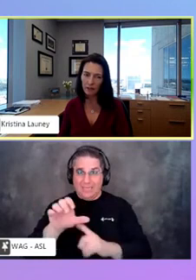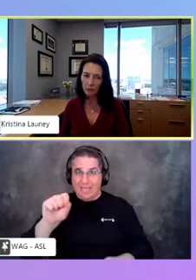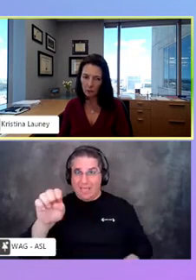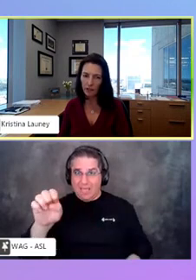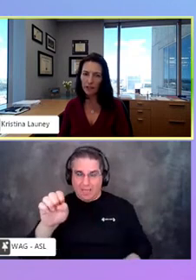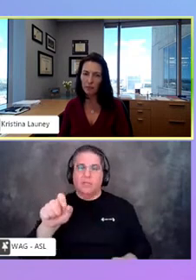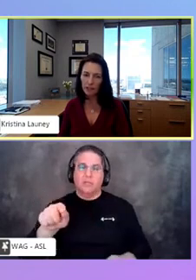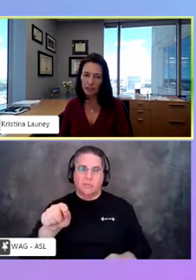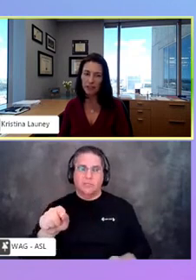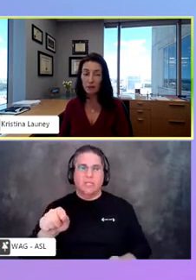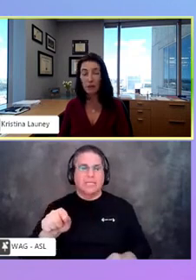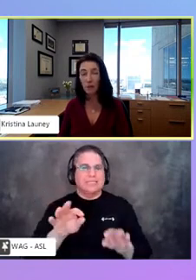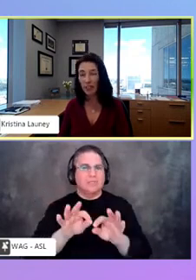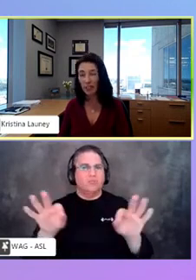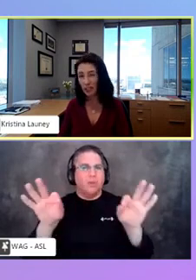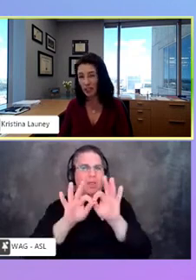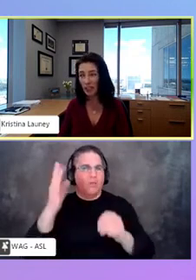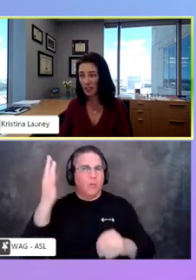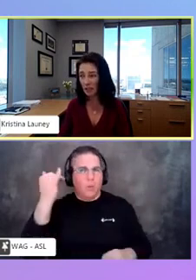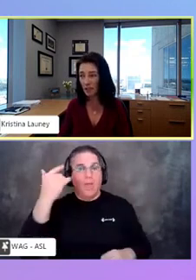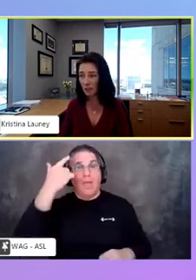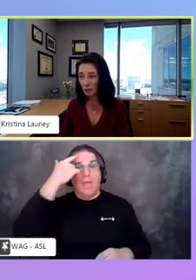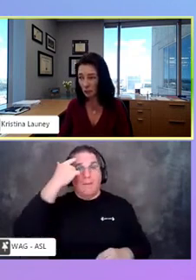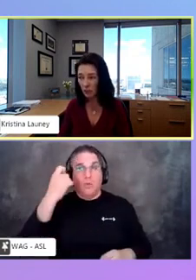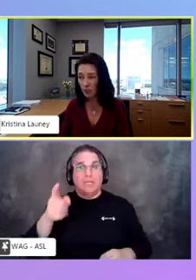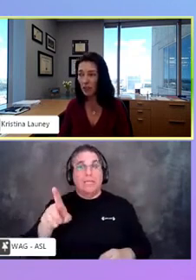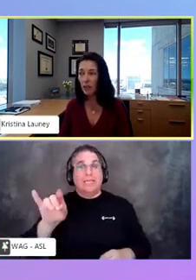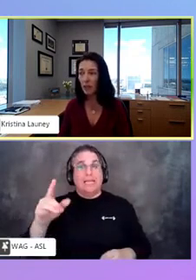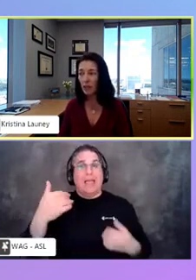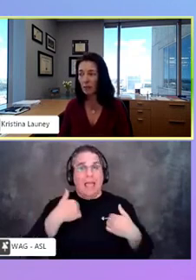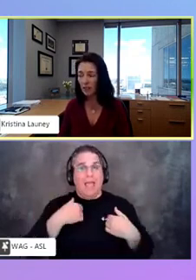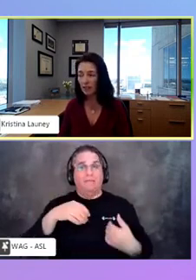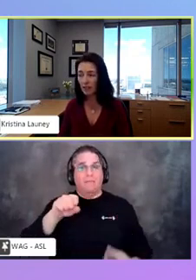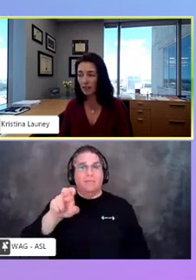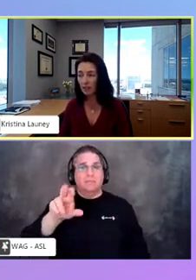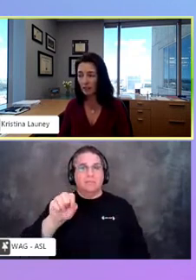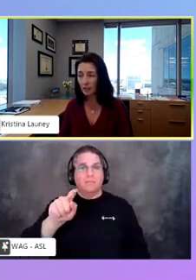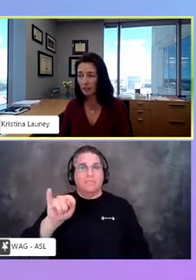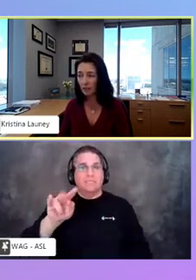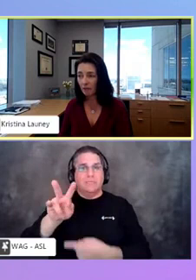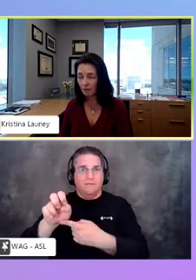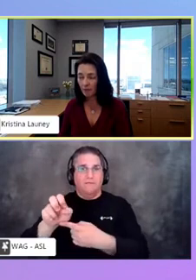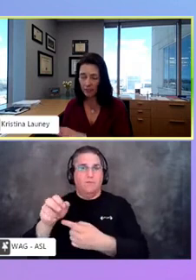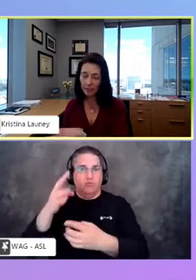from those cases here. As well in the Lucius case. It